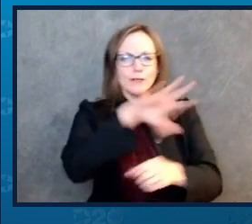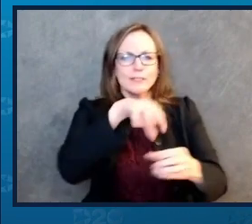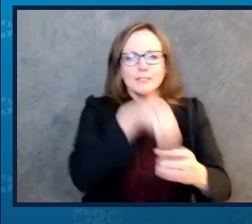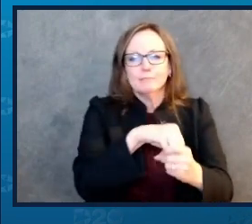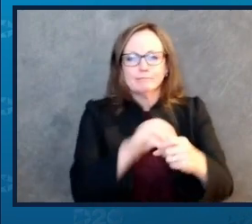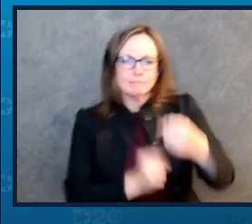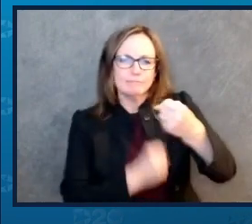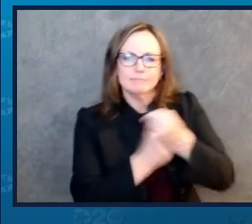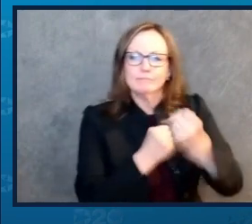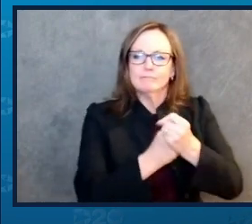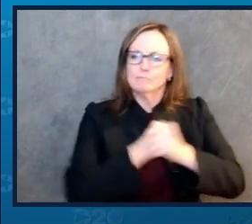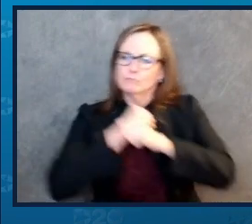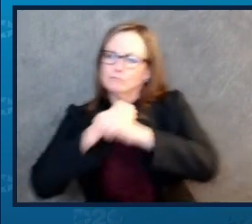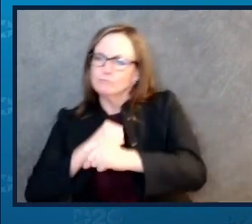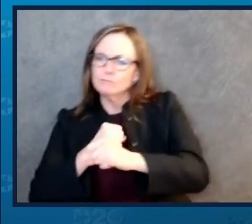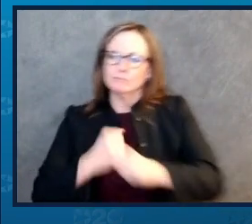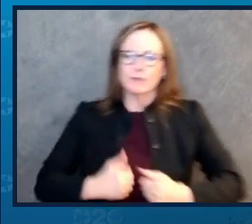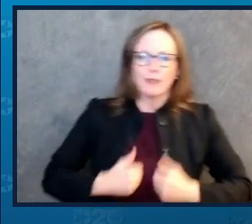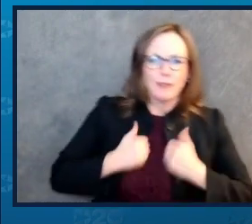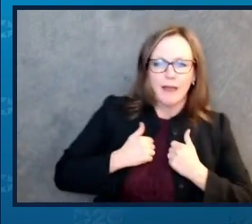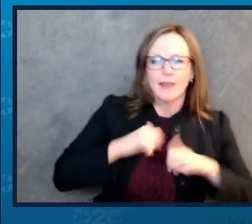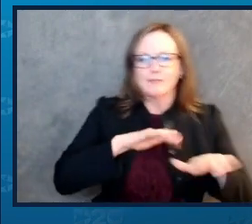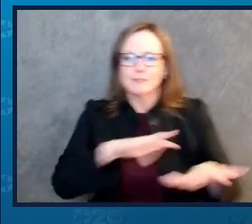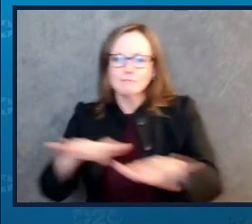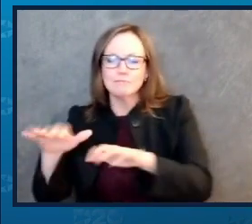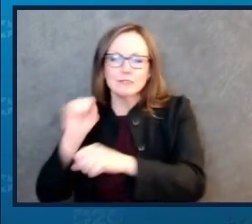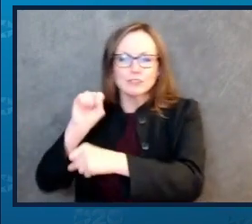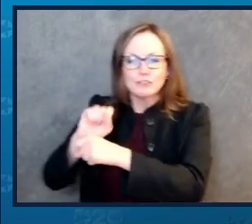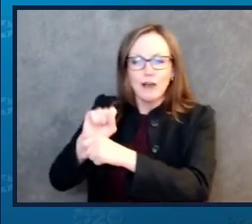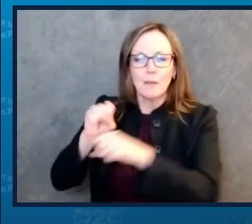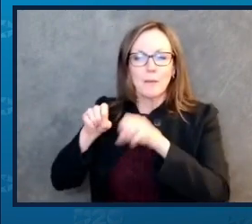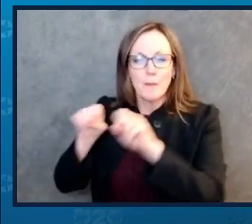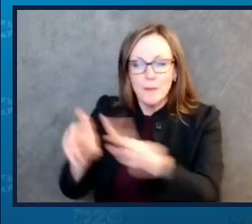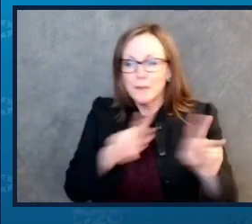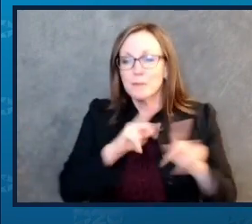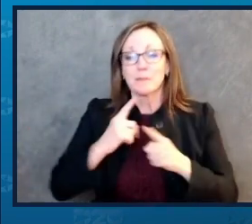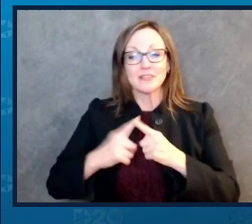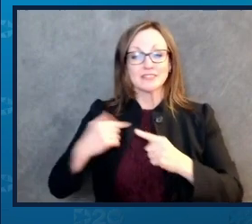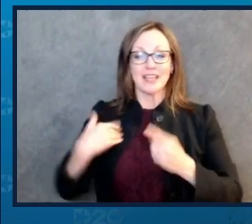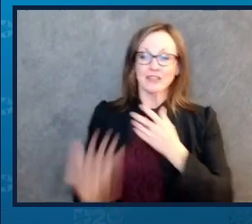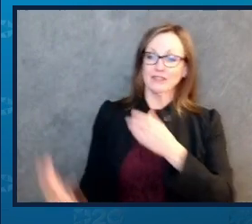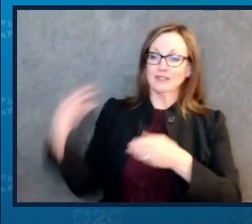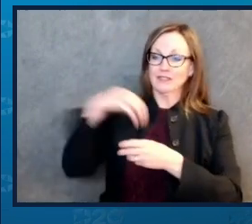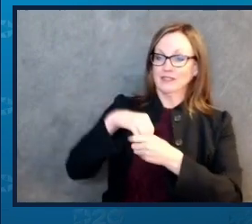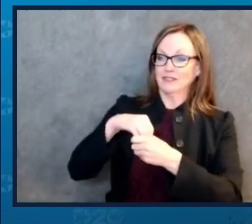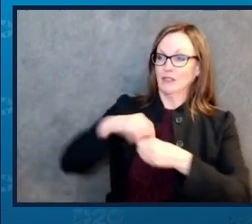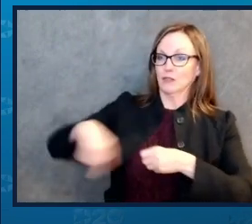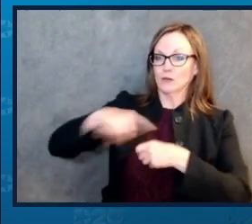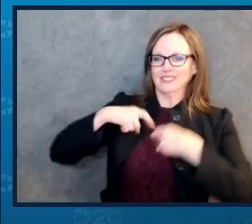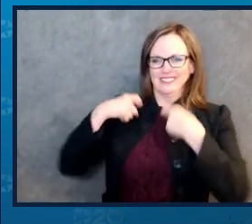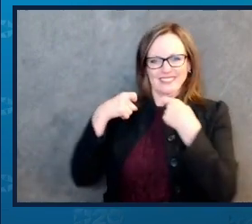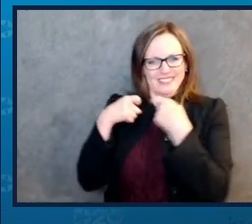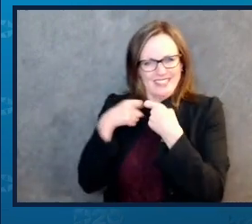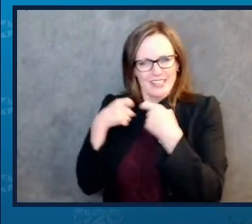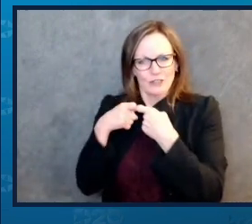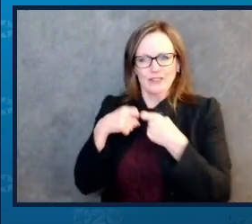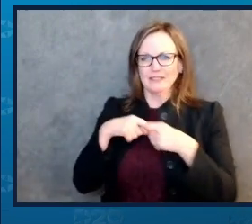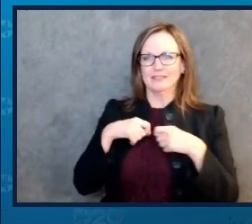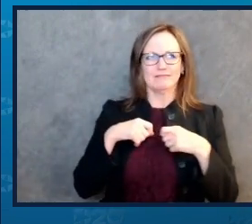INVESTING IN CLEAN ENERGY, THAT IS BUILDING BACK BETTER. AND MAKING SURE THAT WORKING